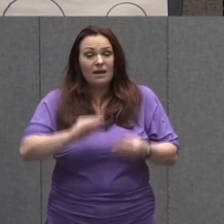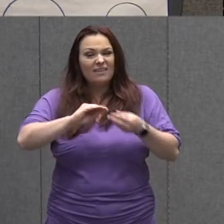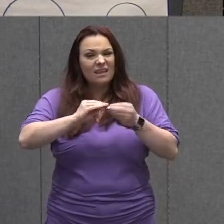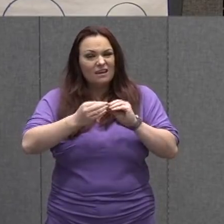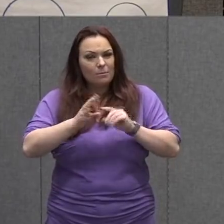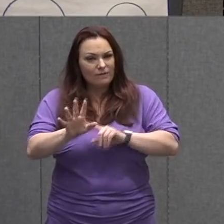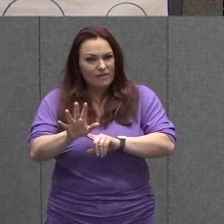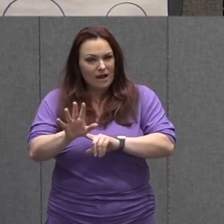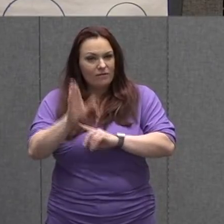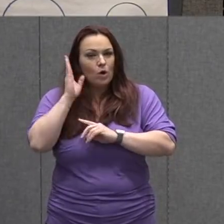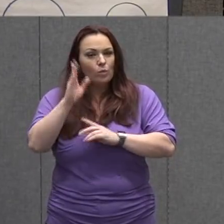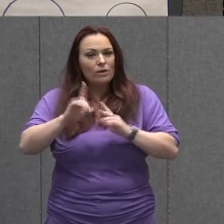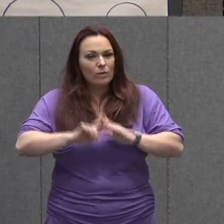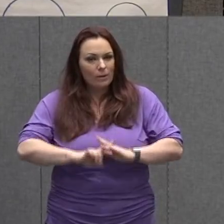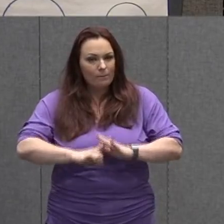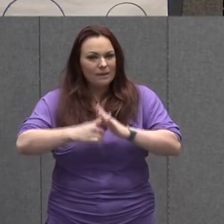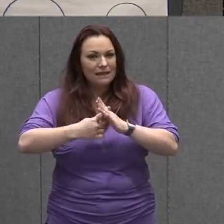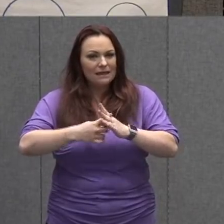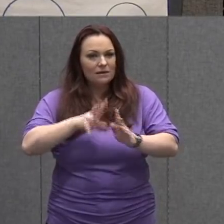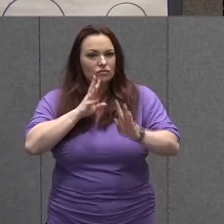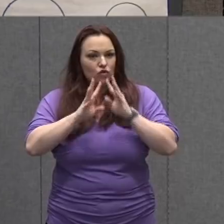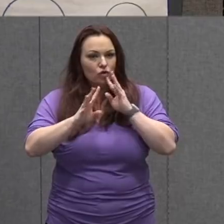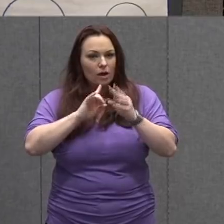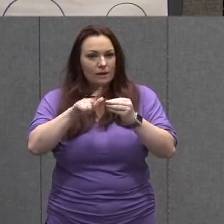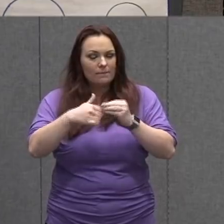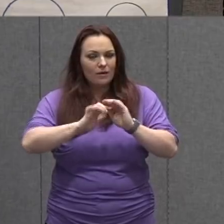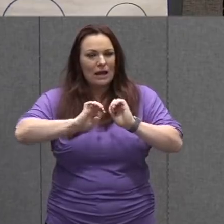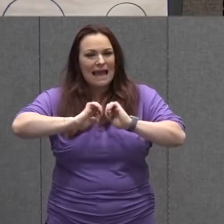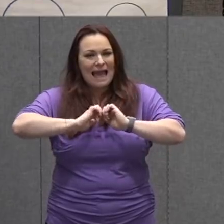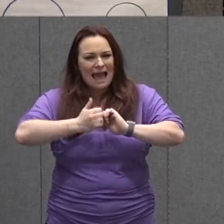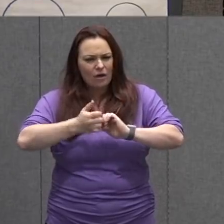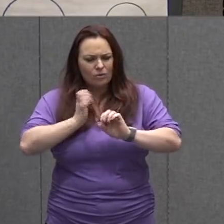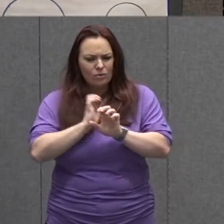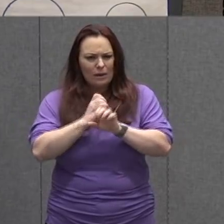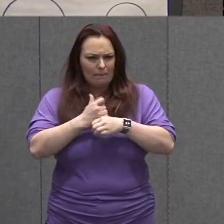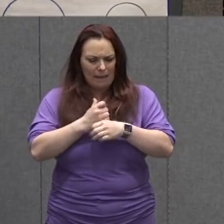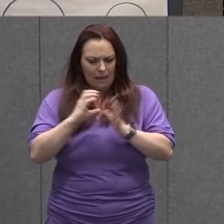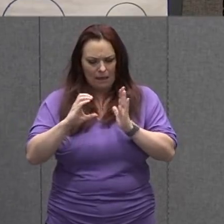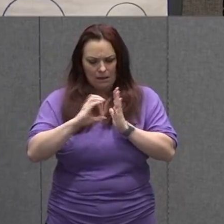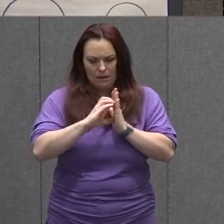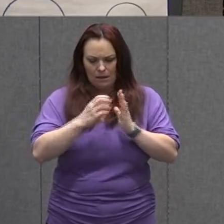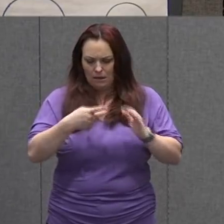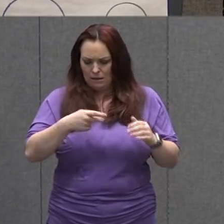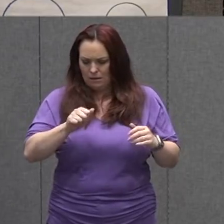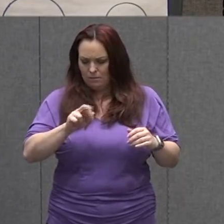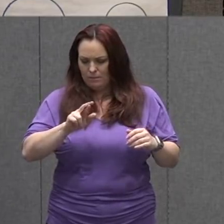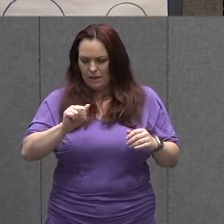talking about how we make a paragraph, how we use the information that we have gathered